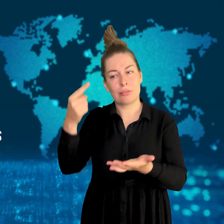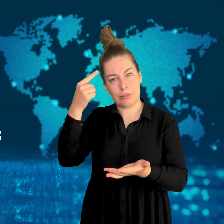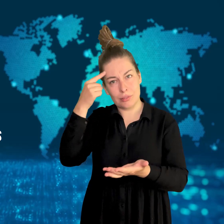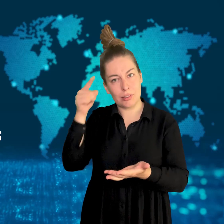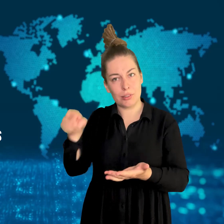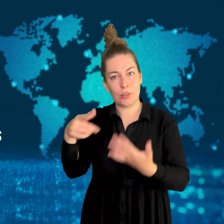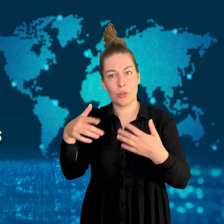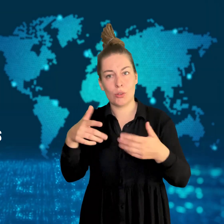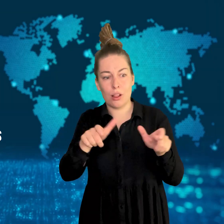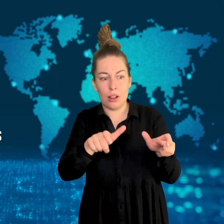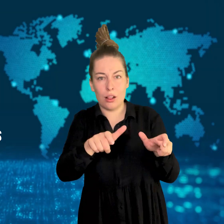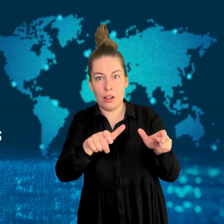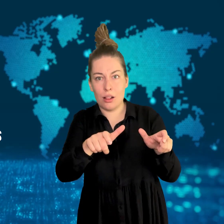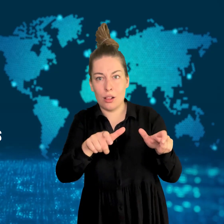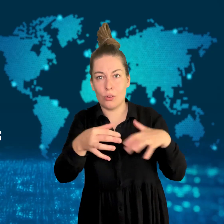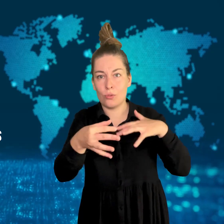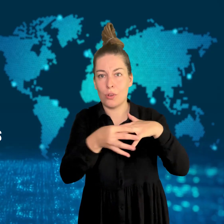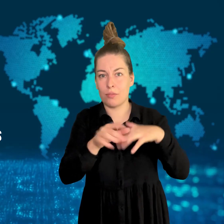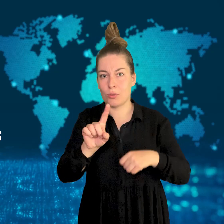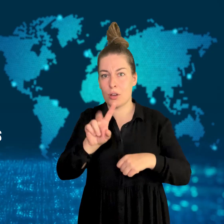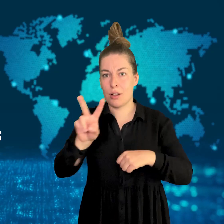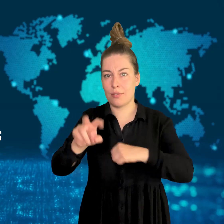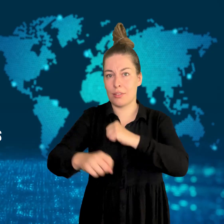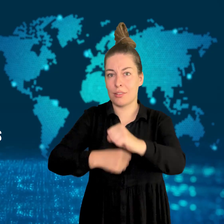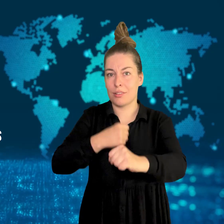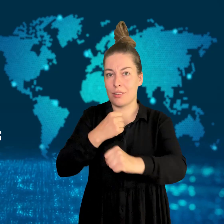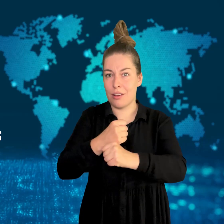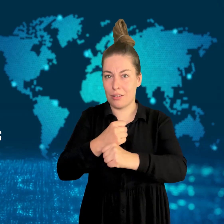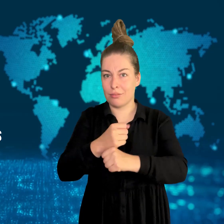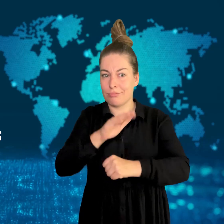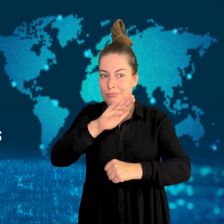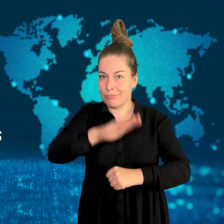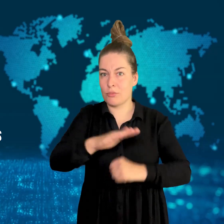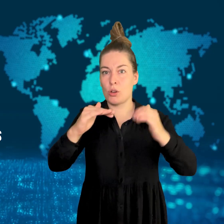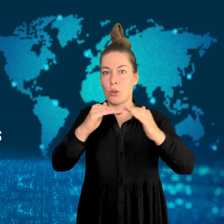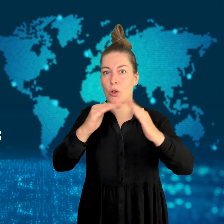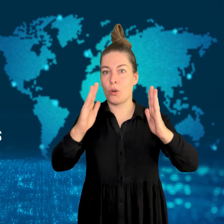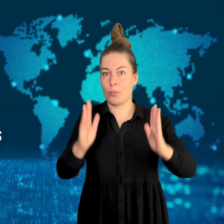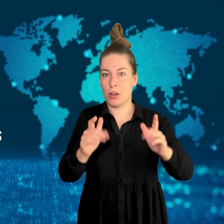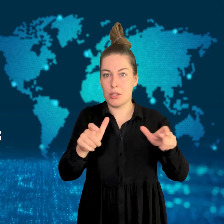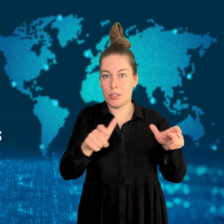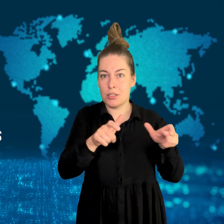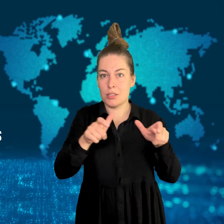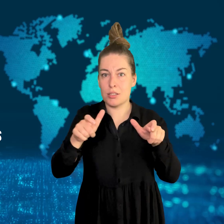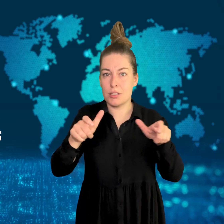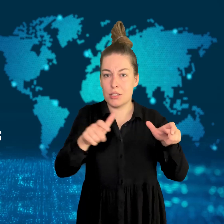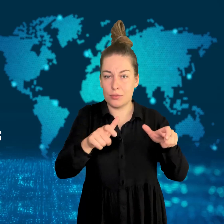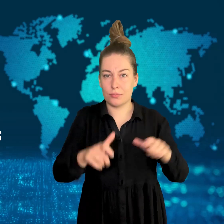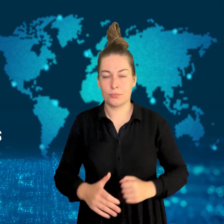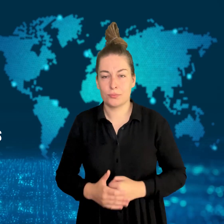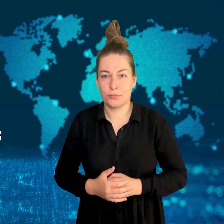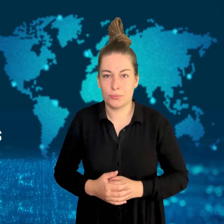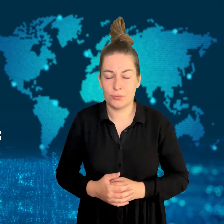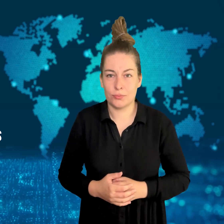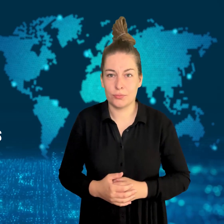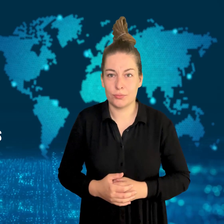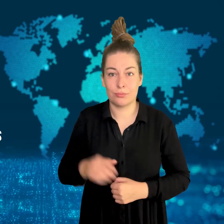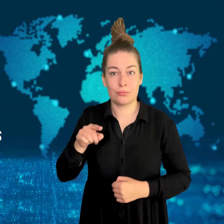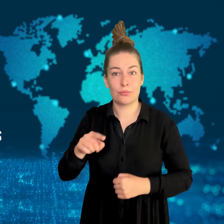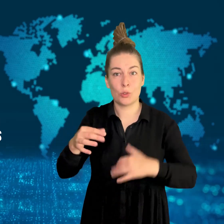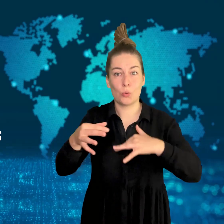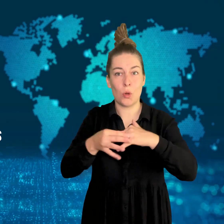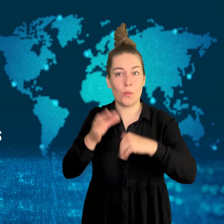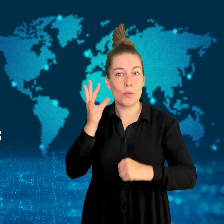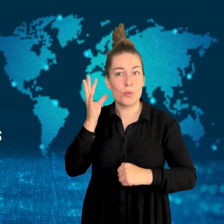his wife captive in their home for 12 years.